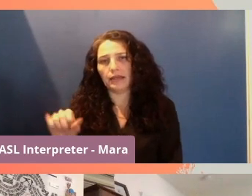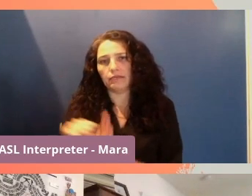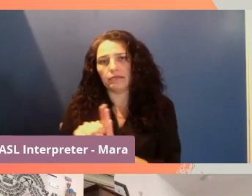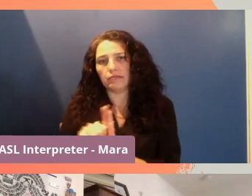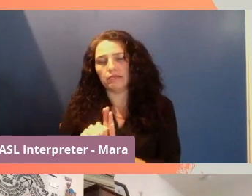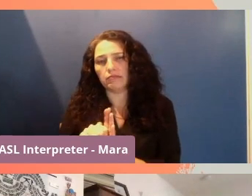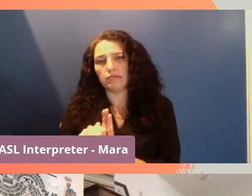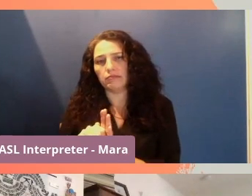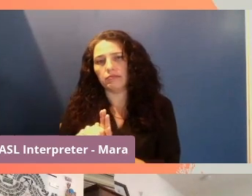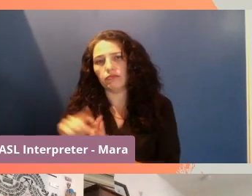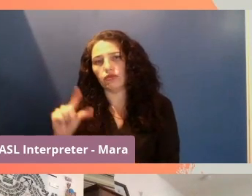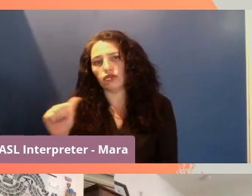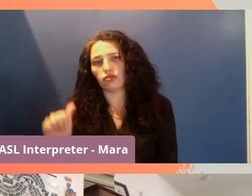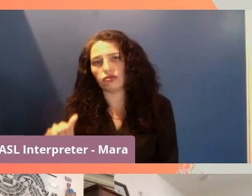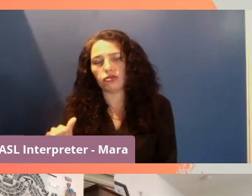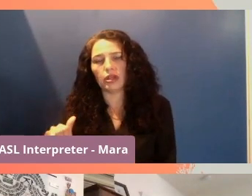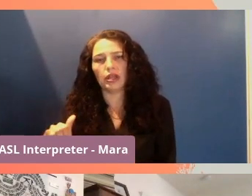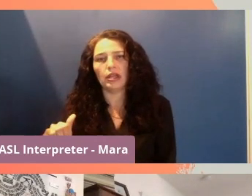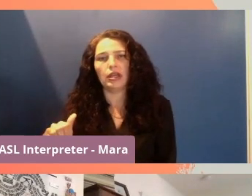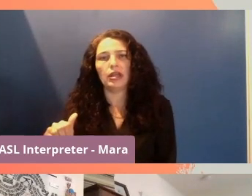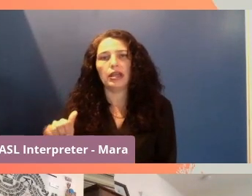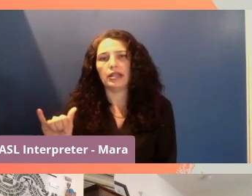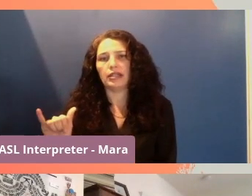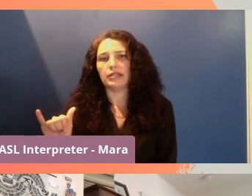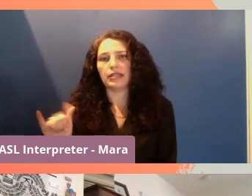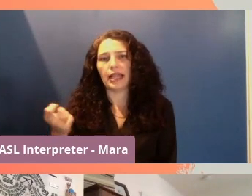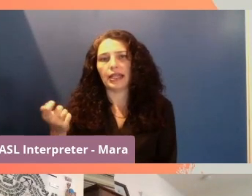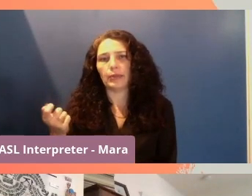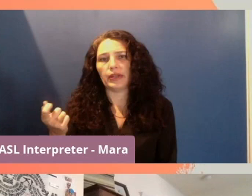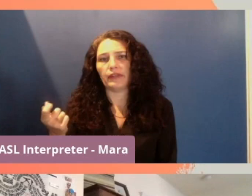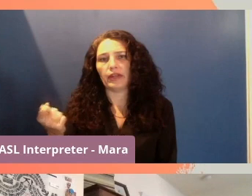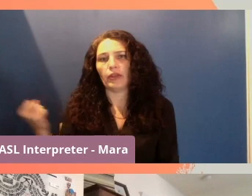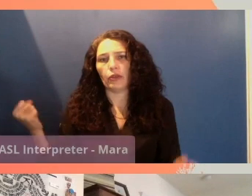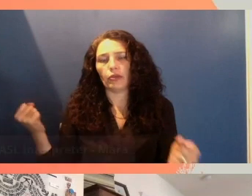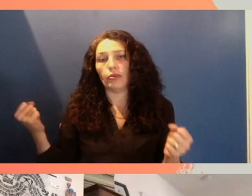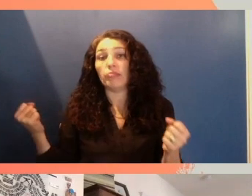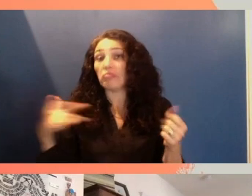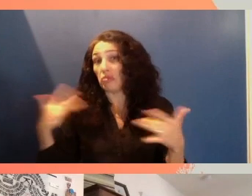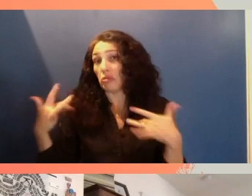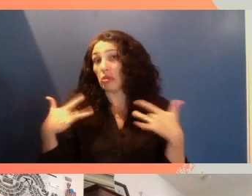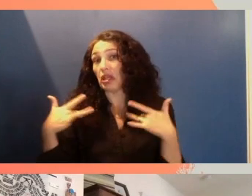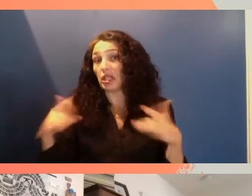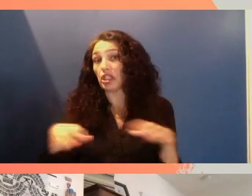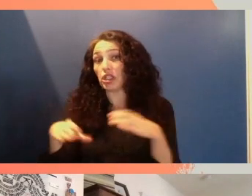And I have to say, it gave us a bit of a thrill to do that. I mean, it just gave us a bit of a thrill to just see,